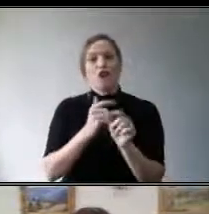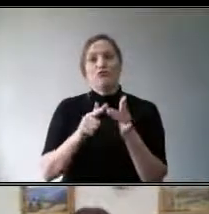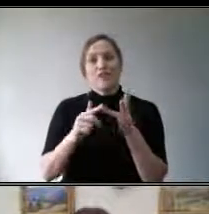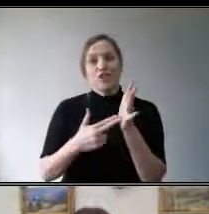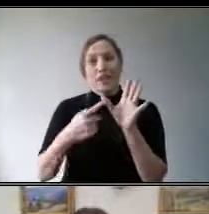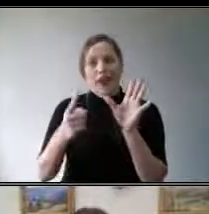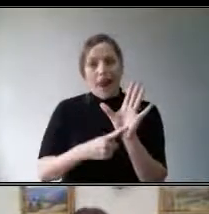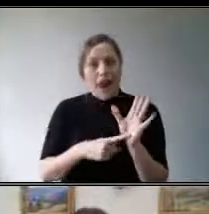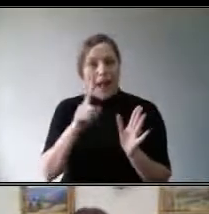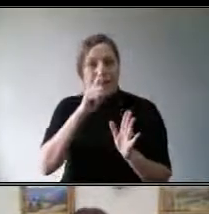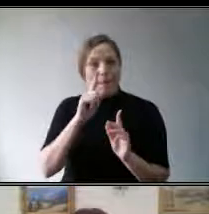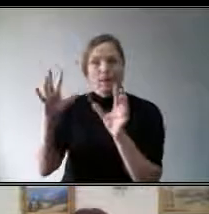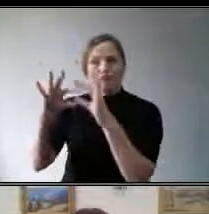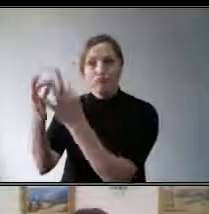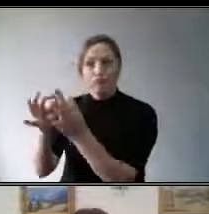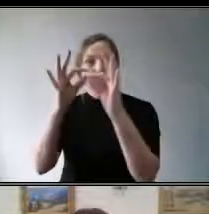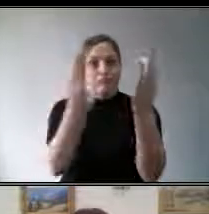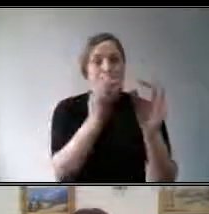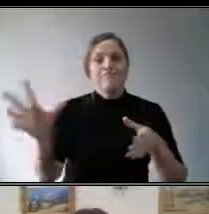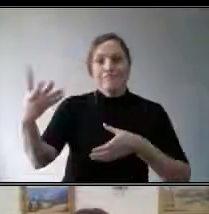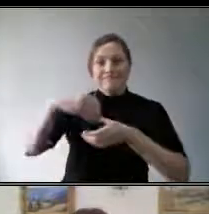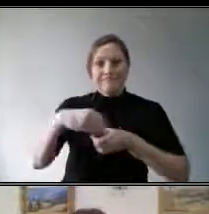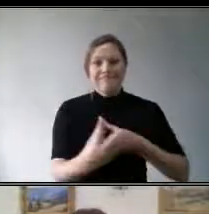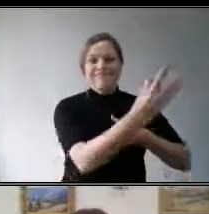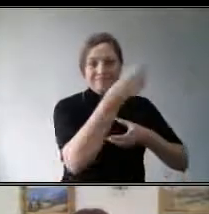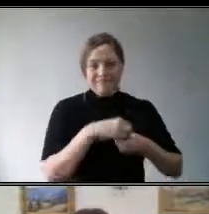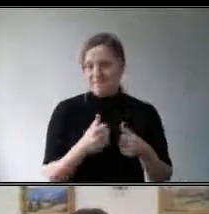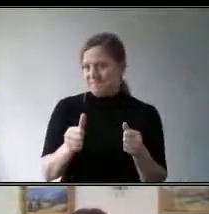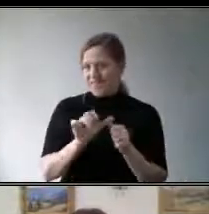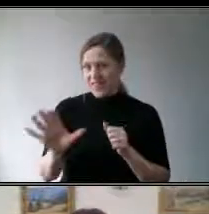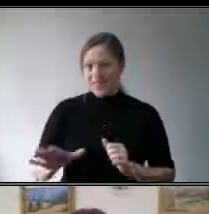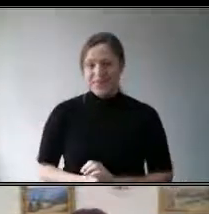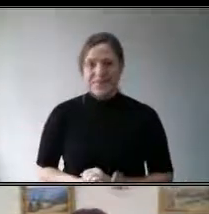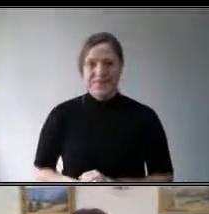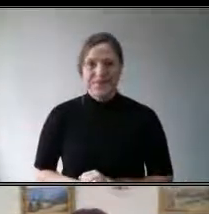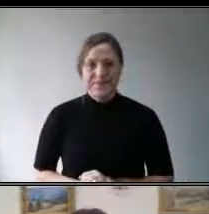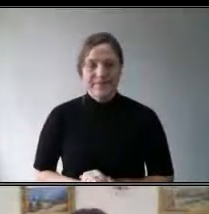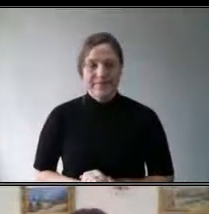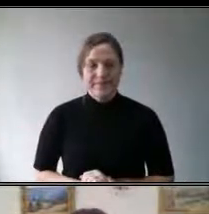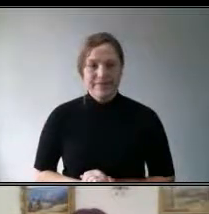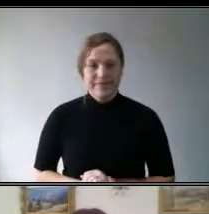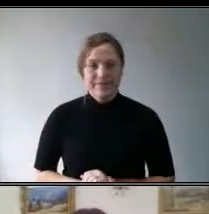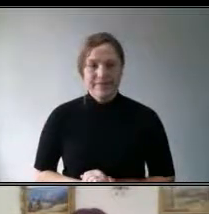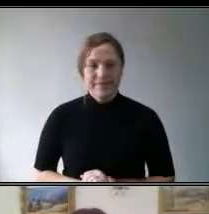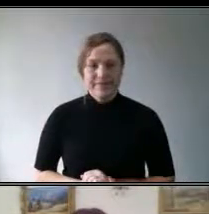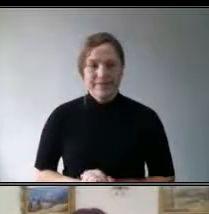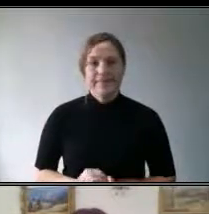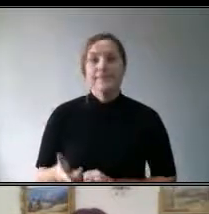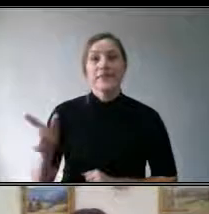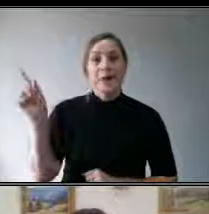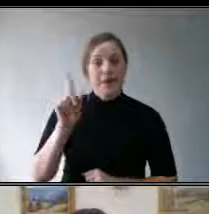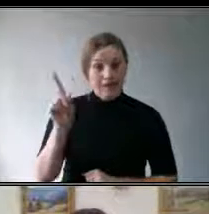as well so if i can have the next slide please today you're going to be hearing a little bit a